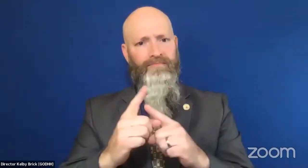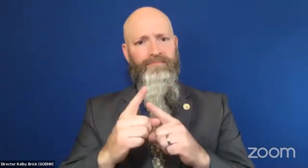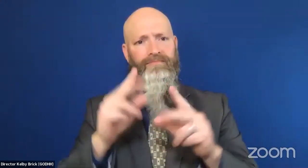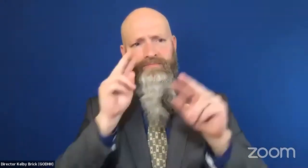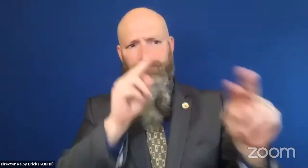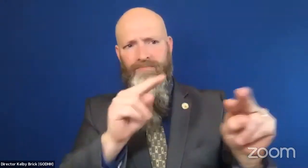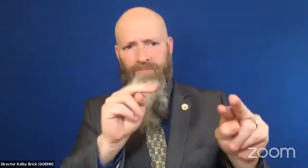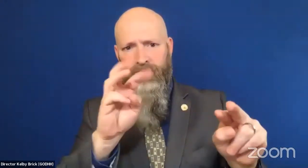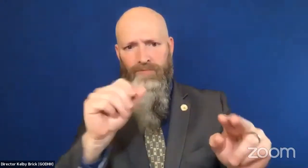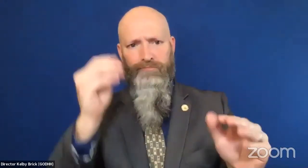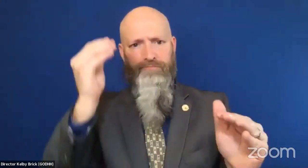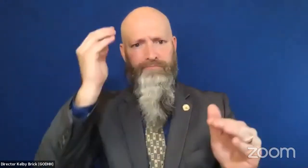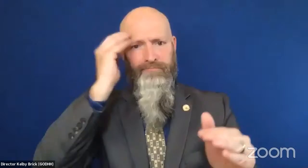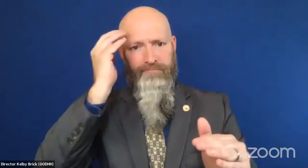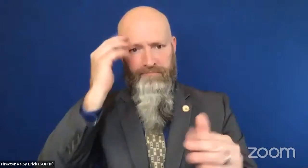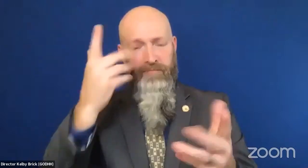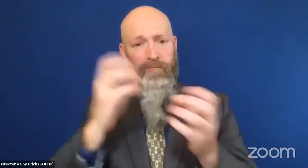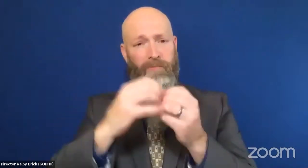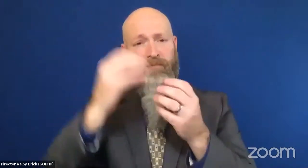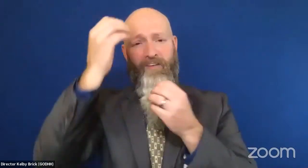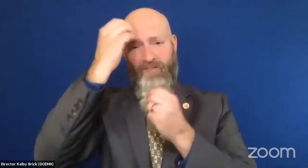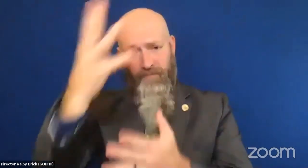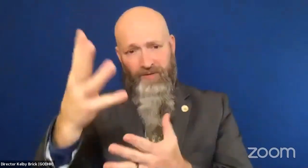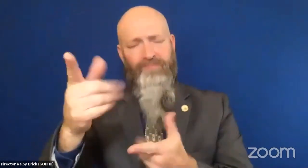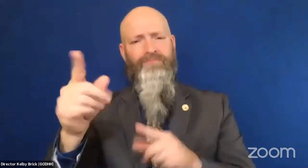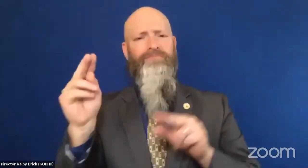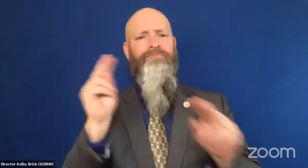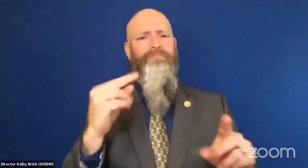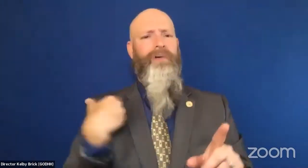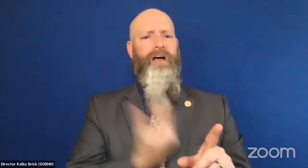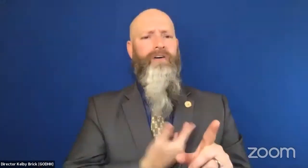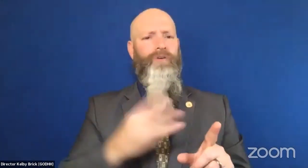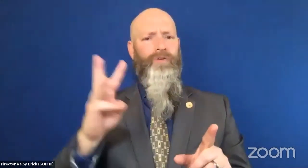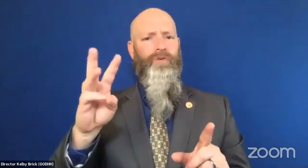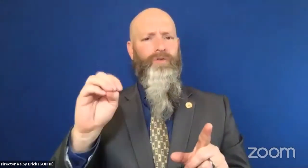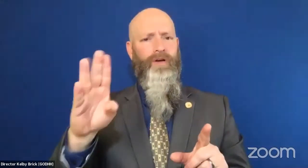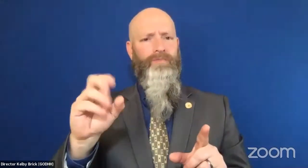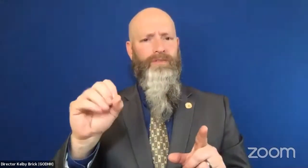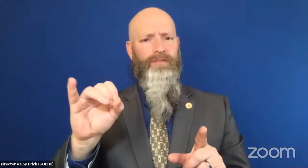at home since we don't have to travel. Remember, masks on, Maryland. Watch the news, keep abreast